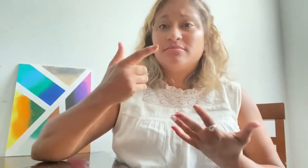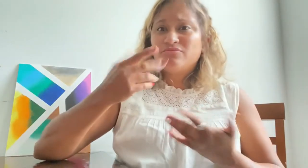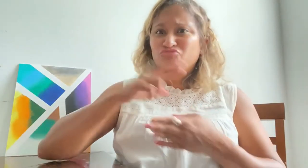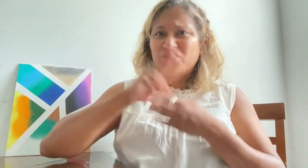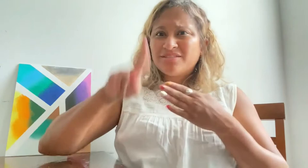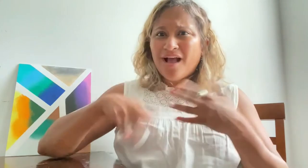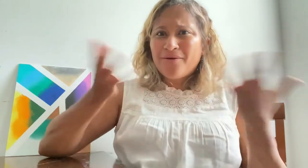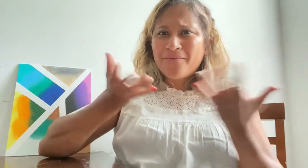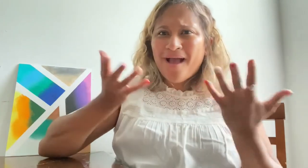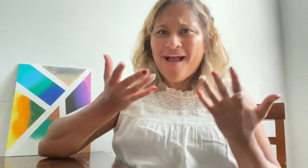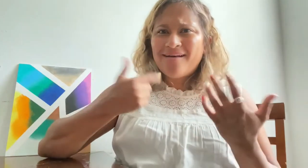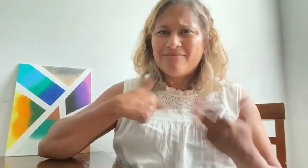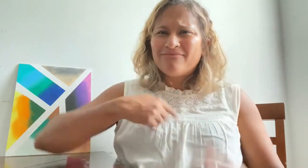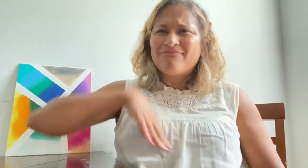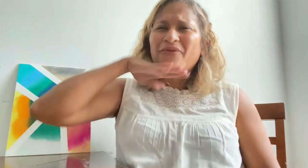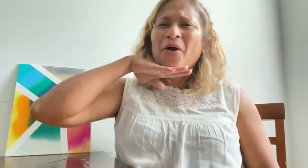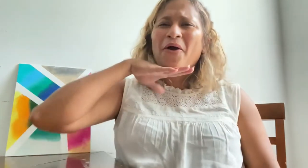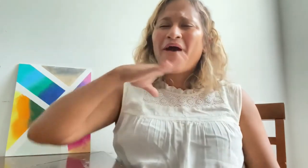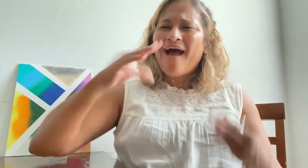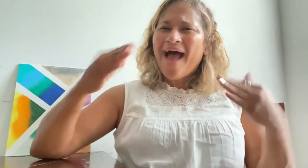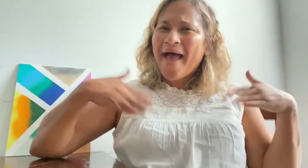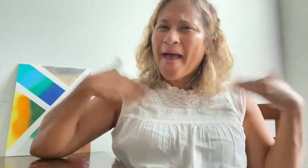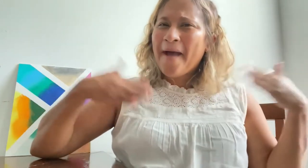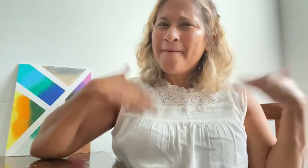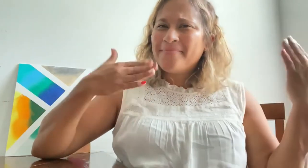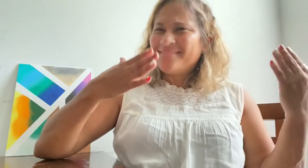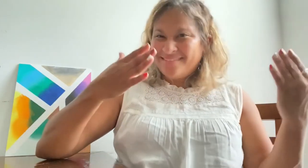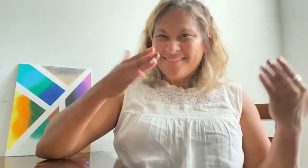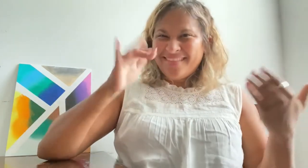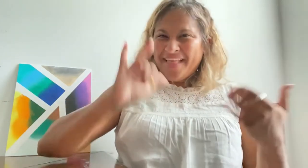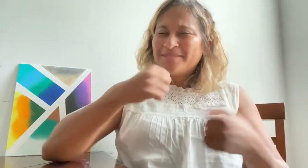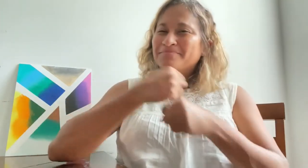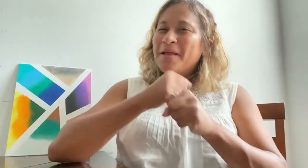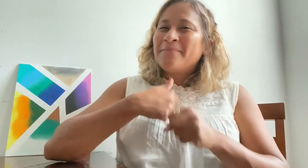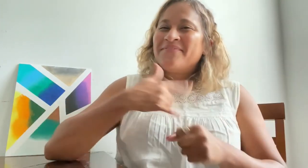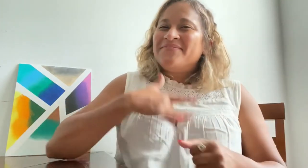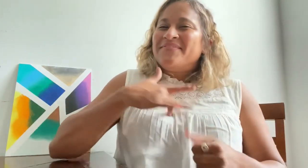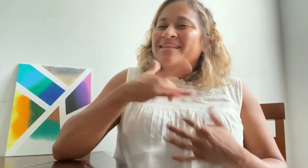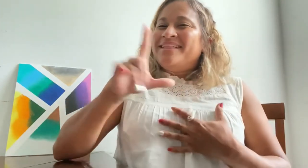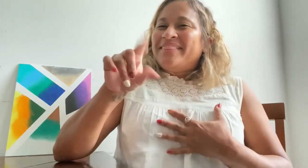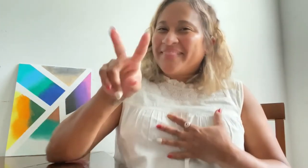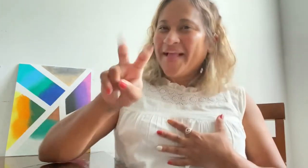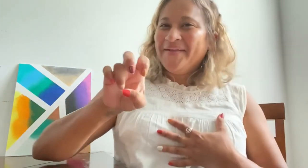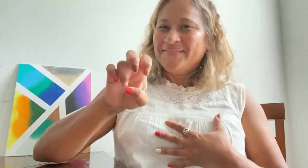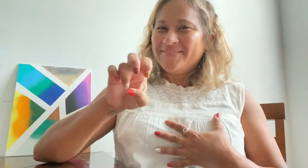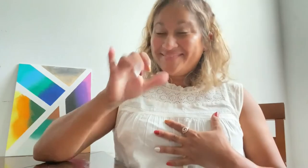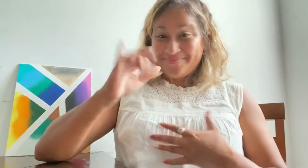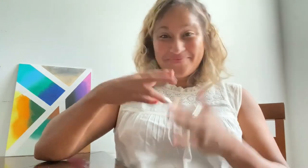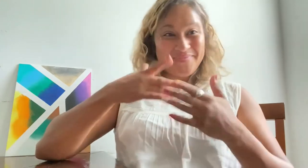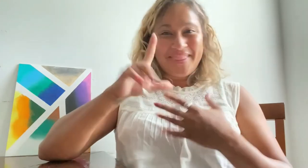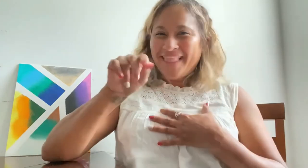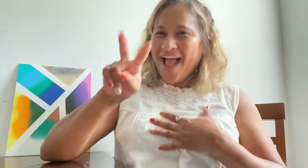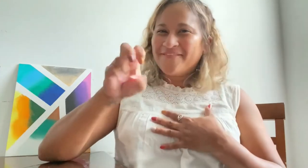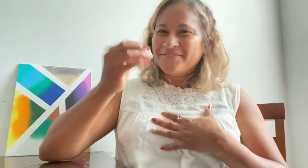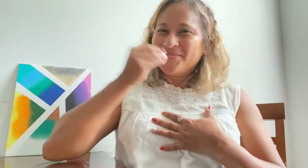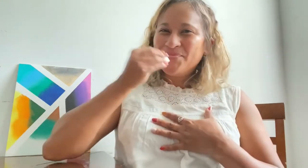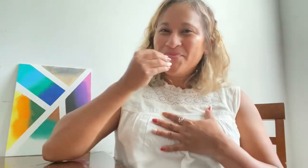I have a full stomach. It makes me happy and feels loved. I simply can’t escape the beautiful reality that food is love.